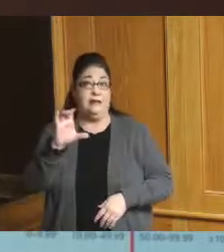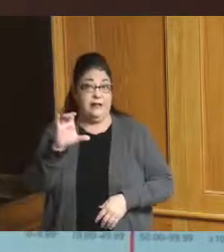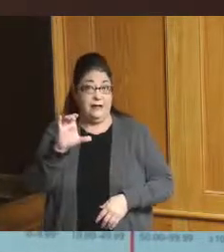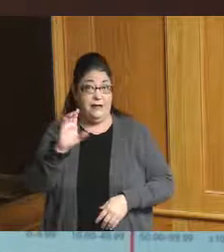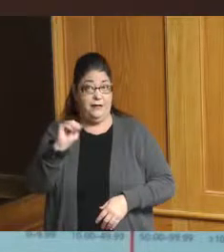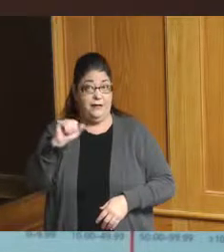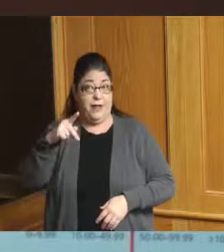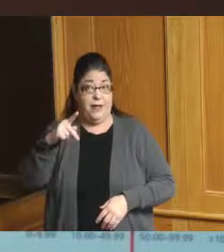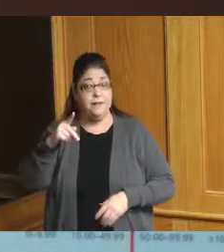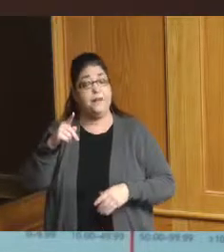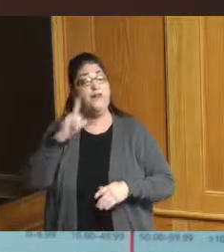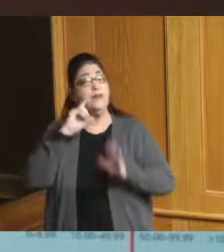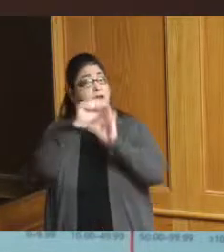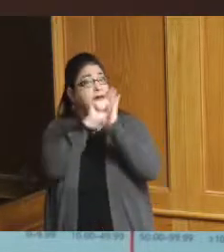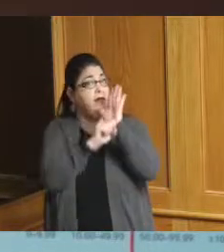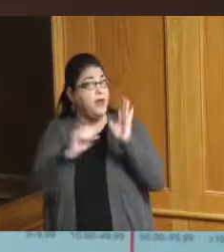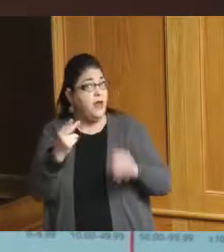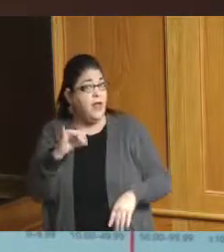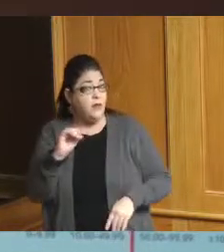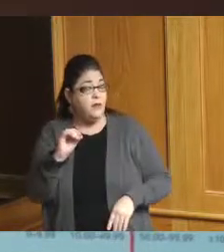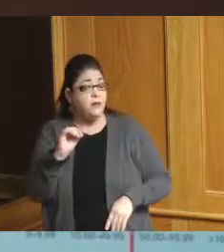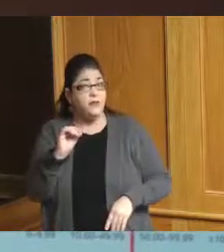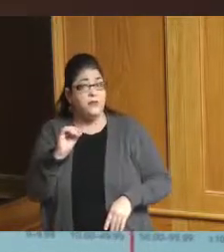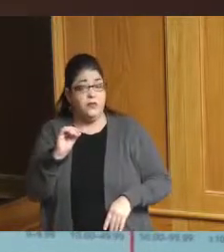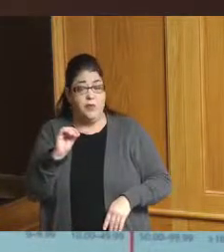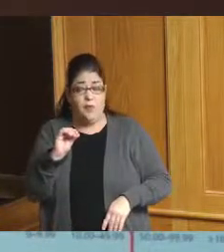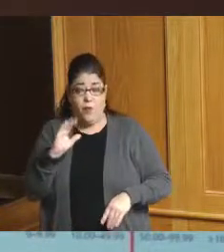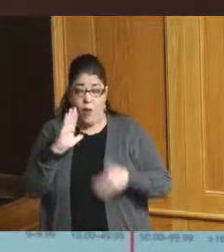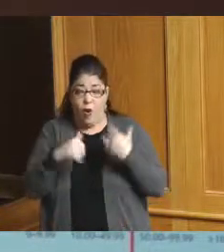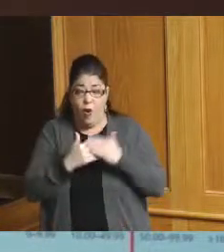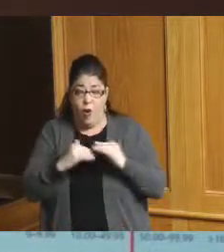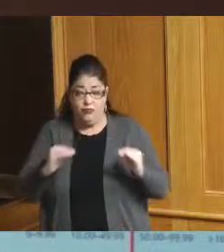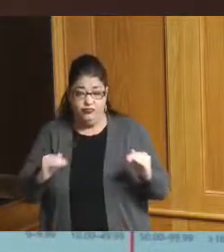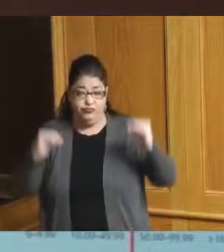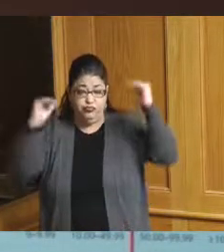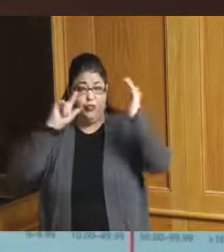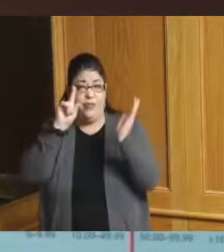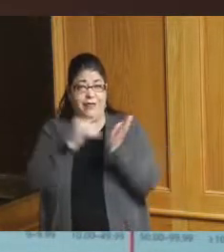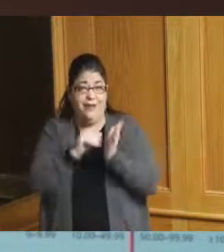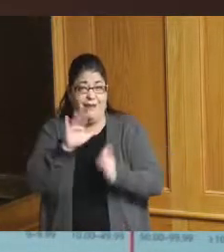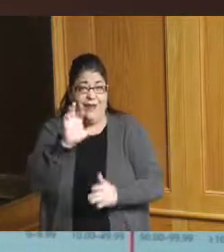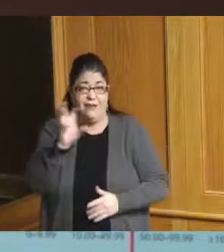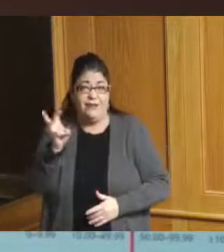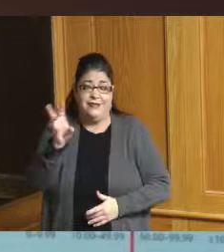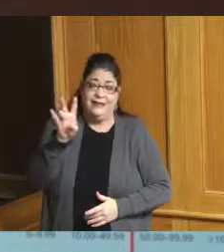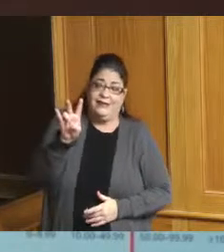we're at a level that we've not yet seen before on this map we are at 1567 cases per hundred thousand